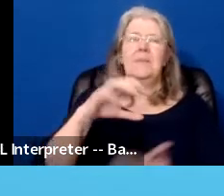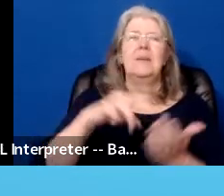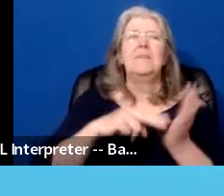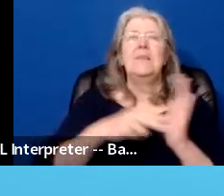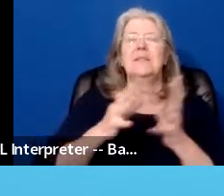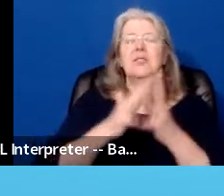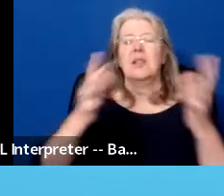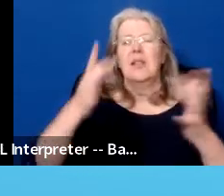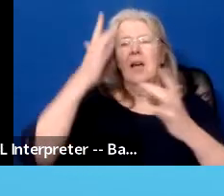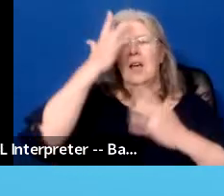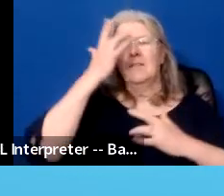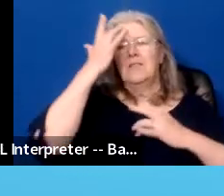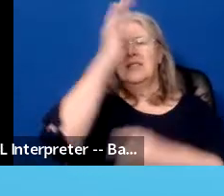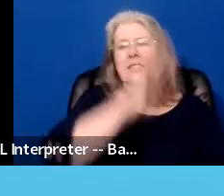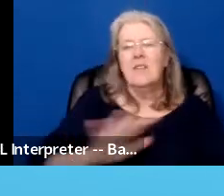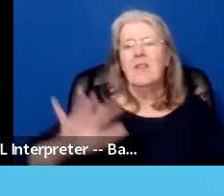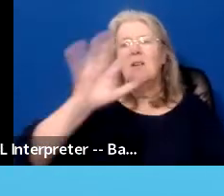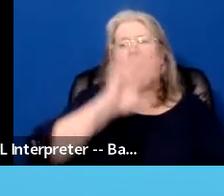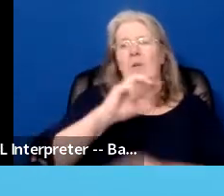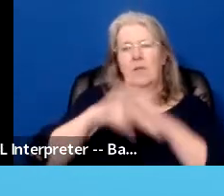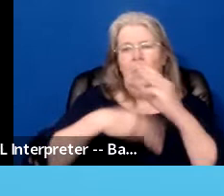the world, it's widespread.